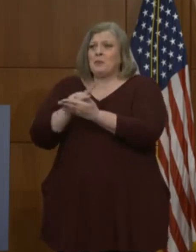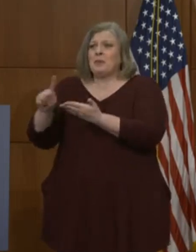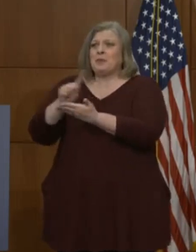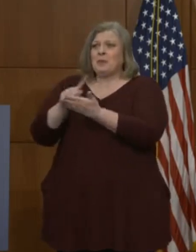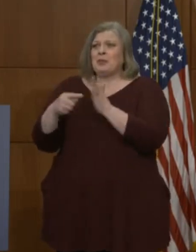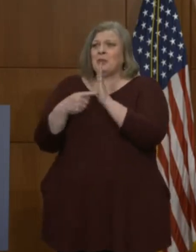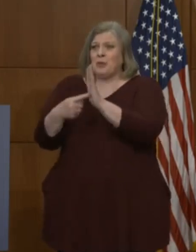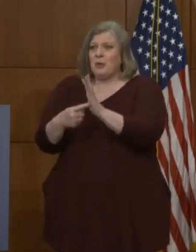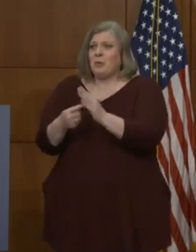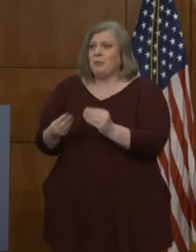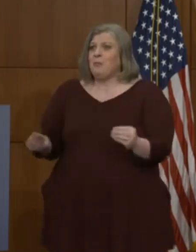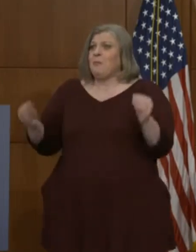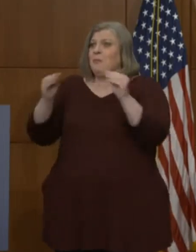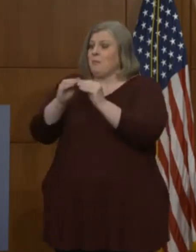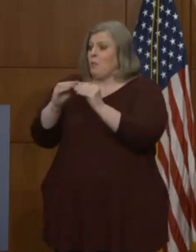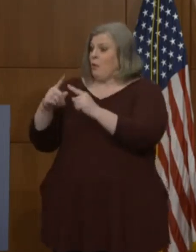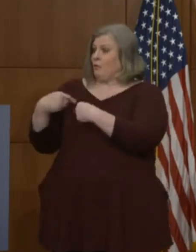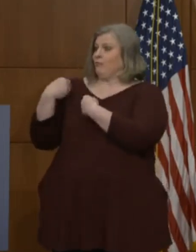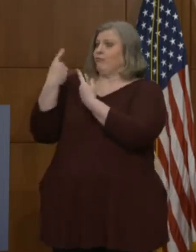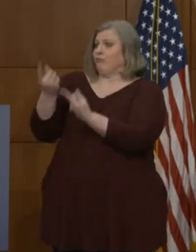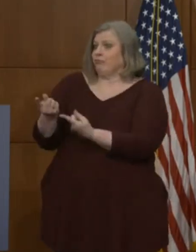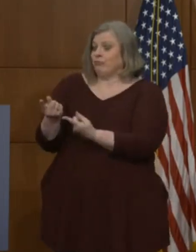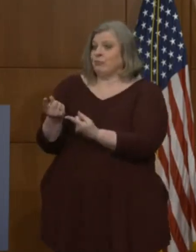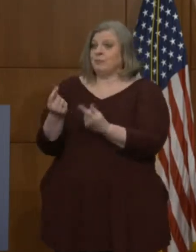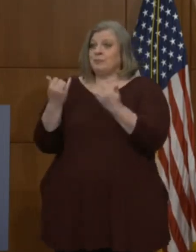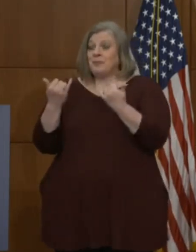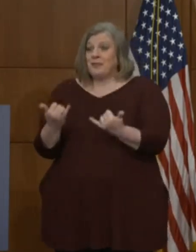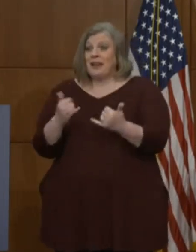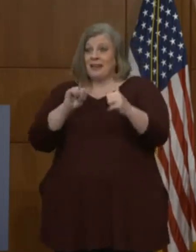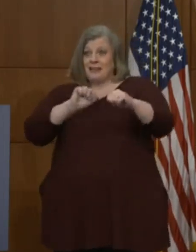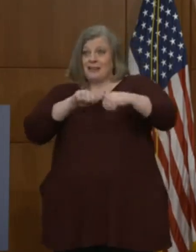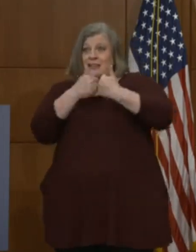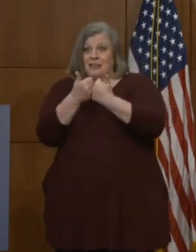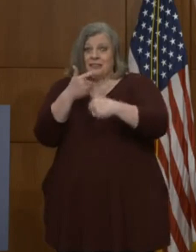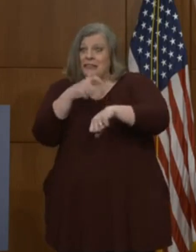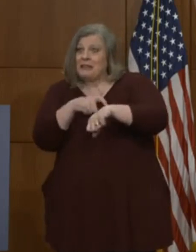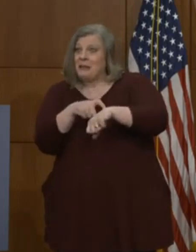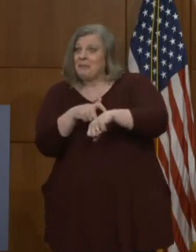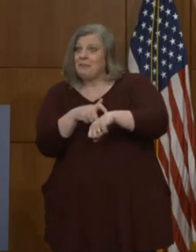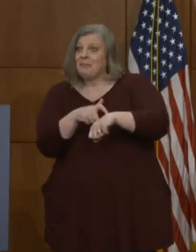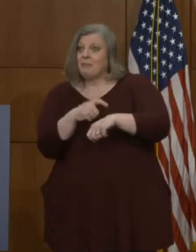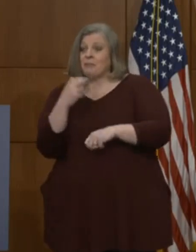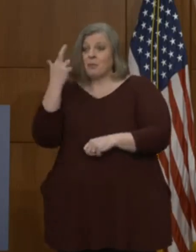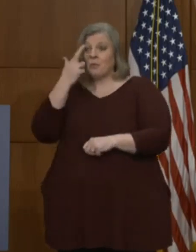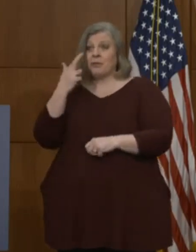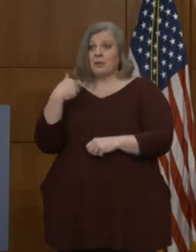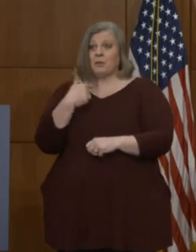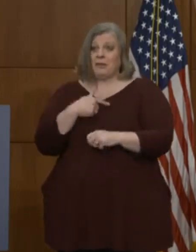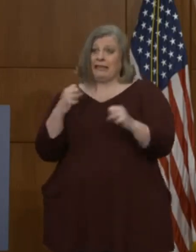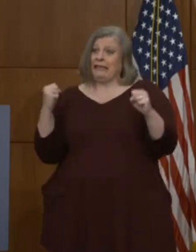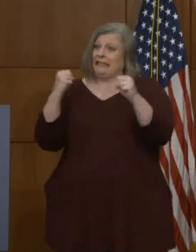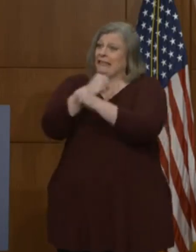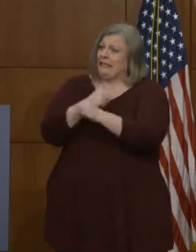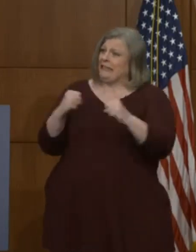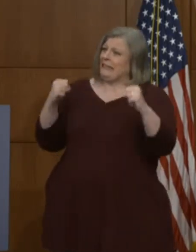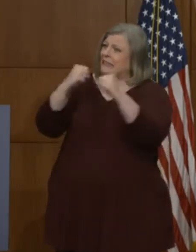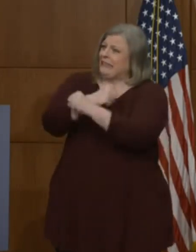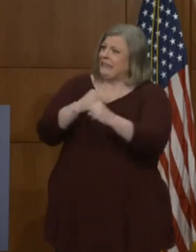PAST FEW WEEKS HAVE MADE THAT. MORE EVIDENT THAN EVER. I KNOW MORE EVIDENT THAN EVER. I KNOW THESE ARE CHALLENGING AN THESE ARE CHALLENGING AN UNPRECEDENTED TIMES WHICH IS UNPRECEDENTED TIMES WHICH IS WHY WE FOUGHT SO HARD TO GET